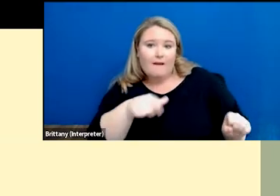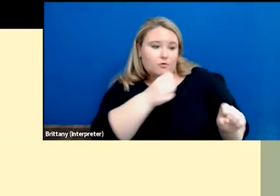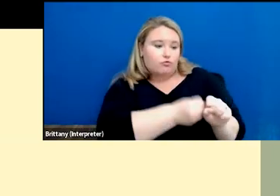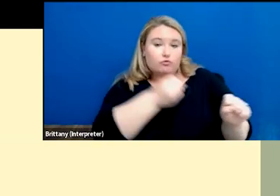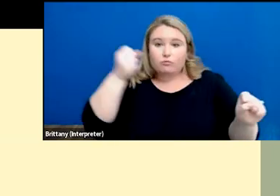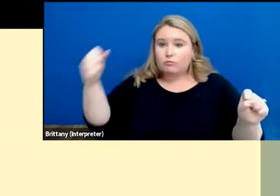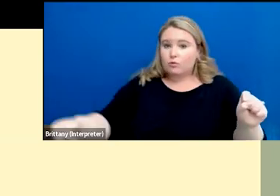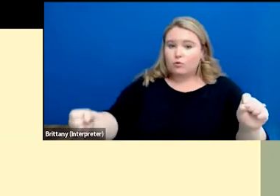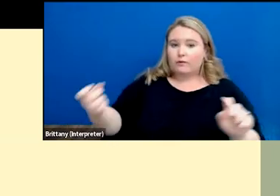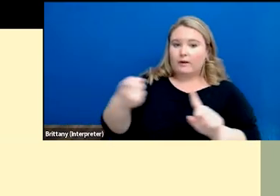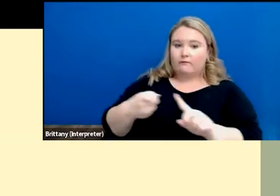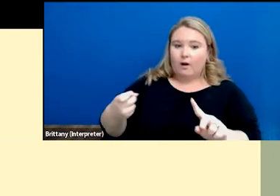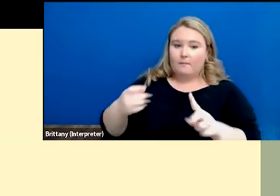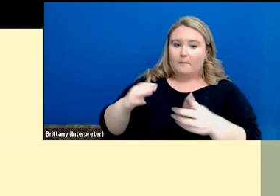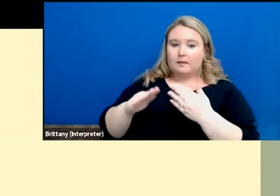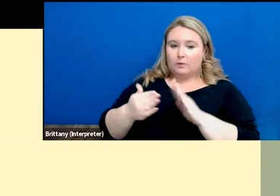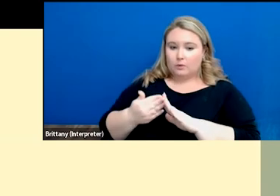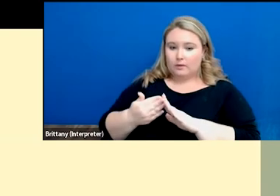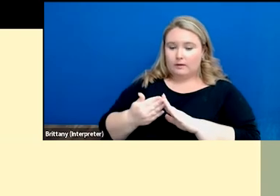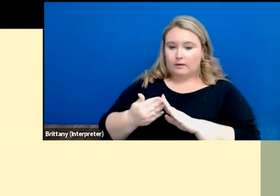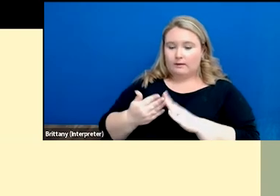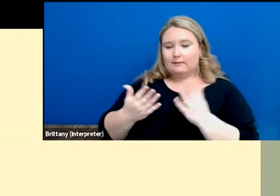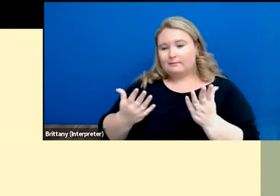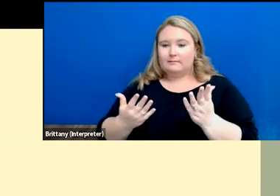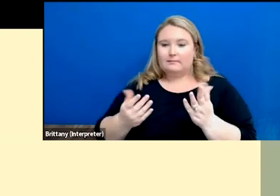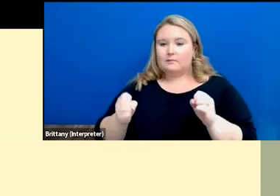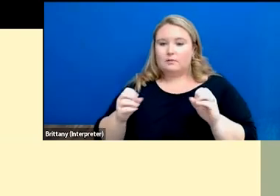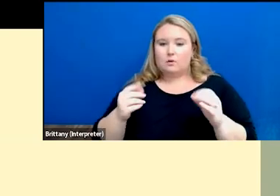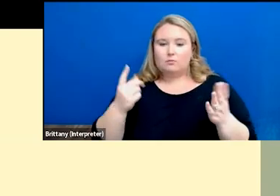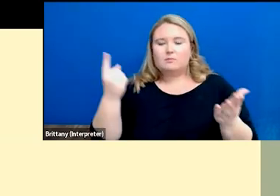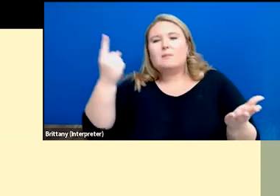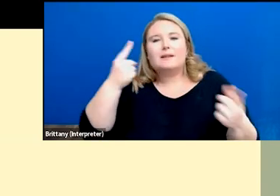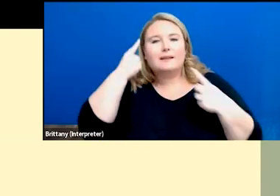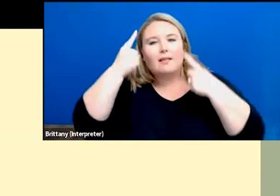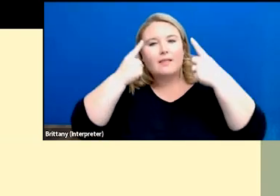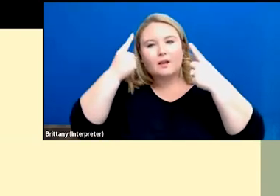in order to live in a group home. So something to think about in terms of housing.